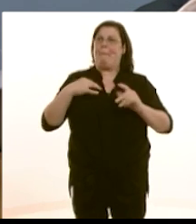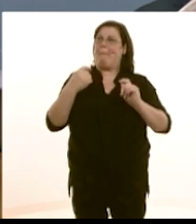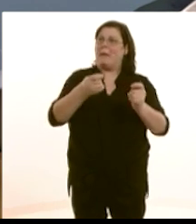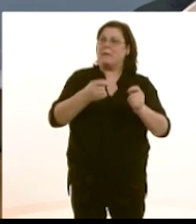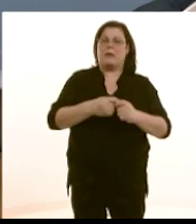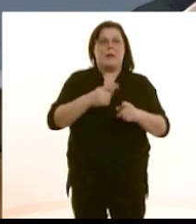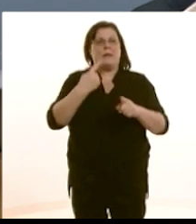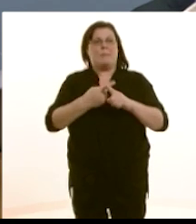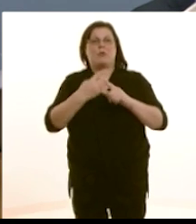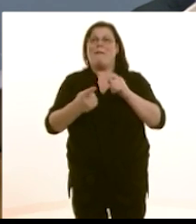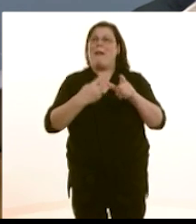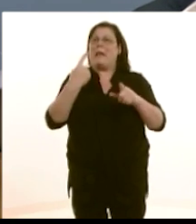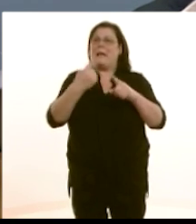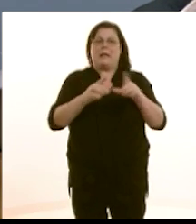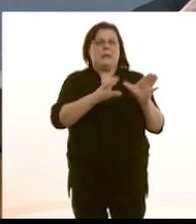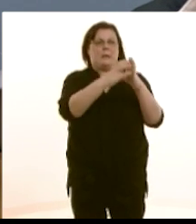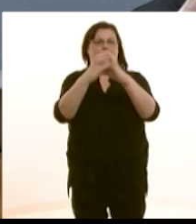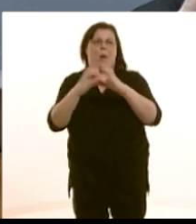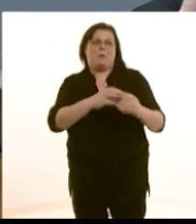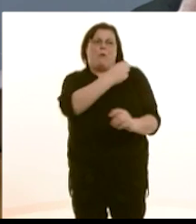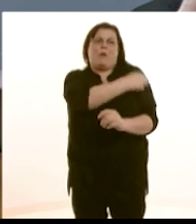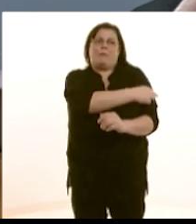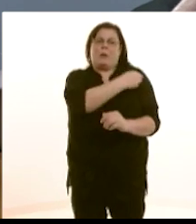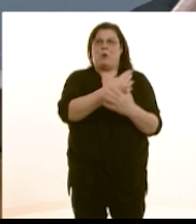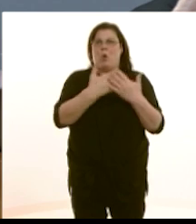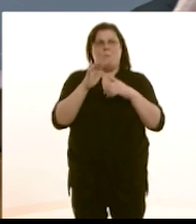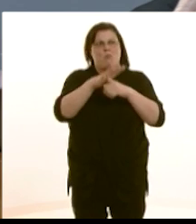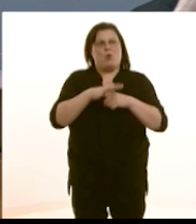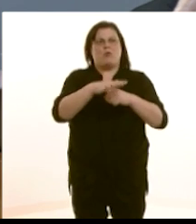in Wales are facing. We know that, across the United Kingdom, there are pressures on